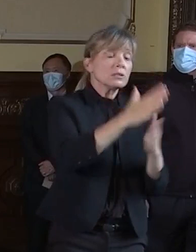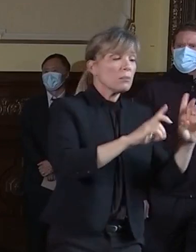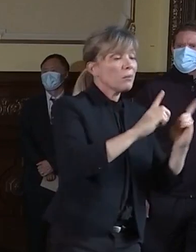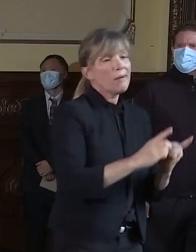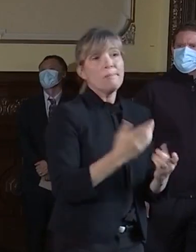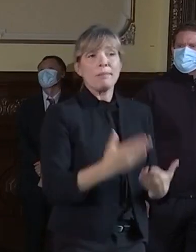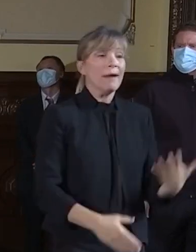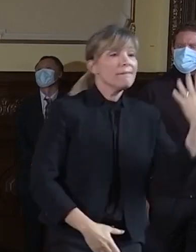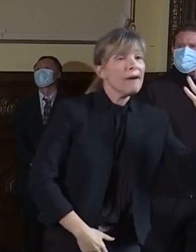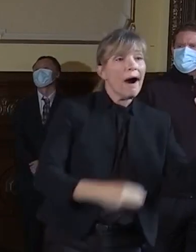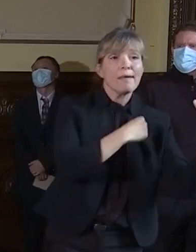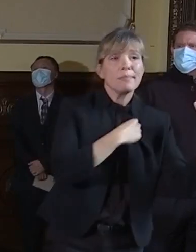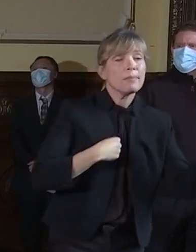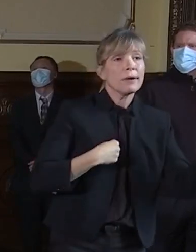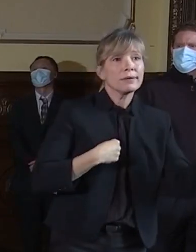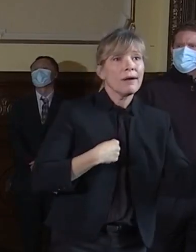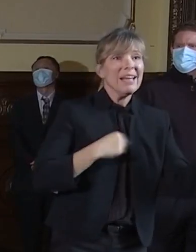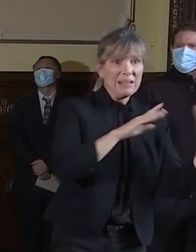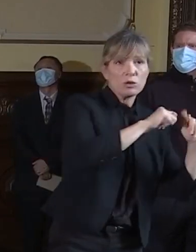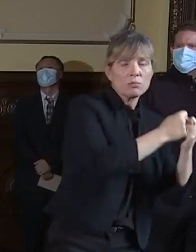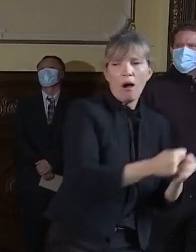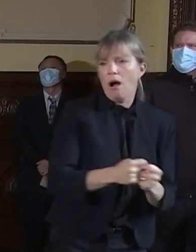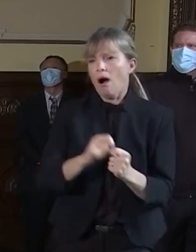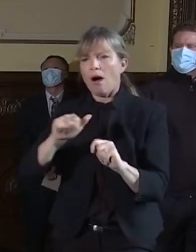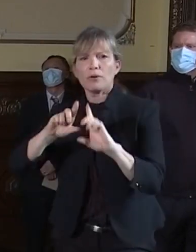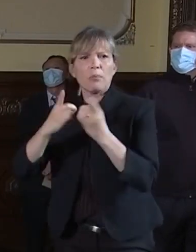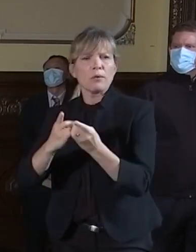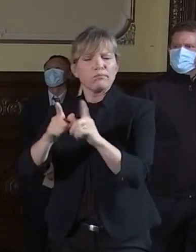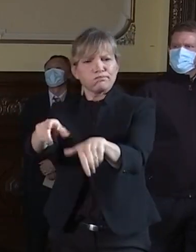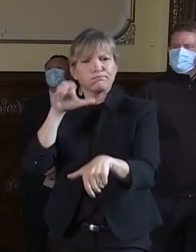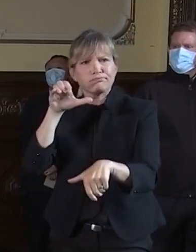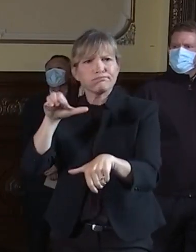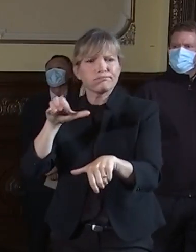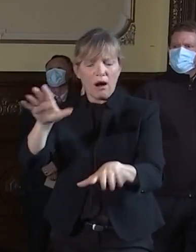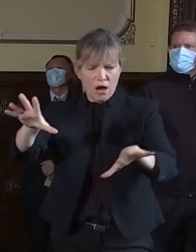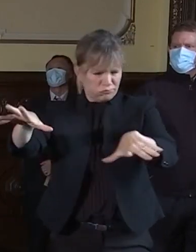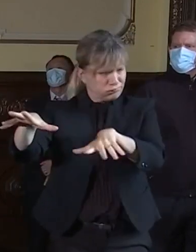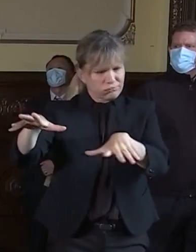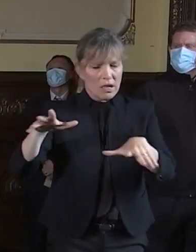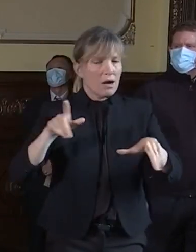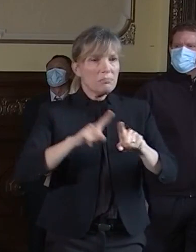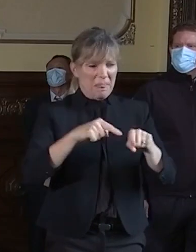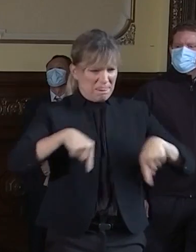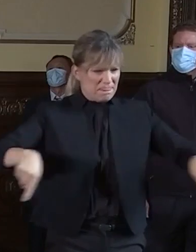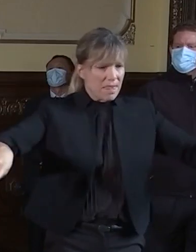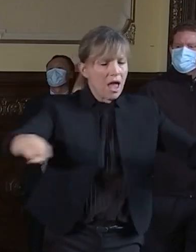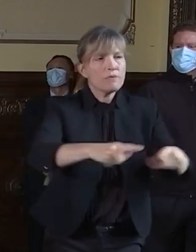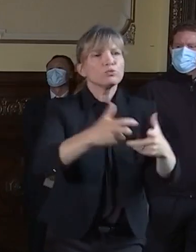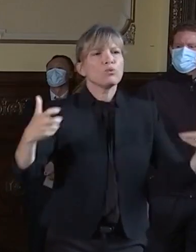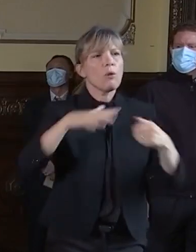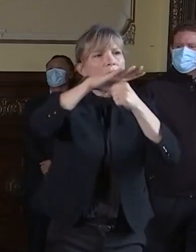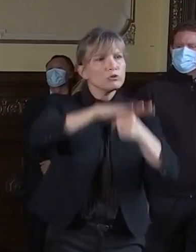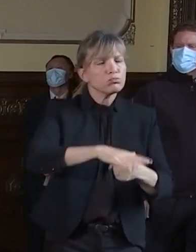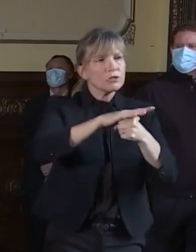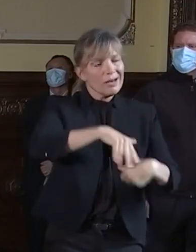THE STATE AND THEY ARE ALL DOING GOD'S WORK RIGHT NOW. SOME DEPARTMENTS MAY HAVE ONLY FIVE MEMBERS THAT MAKE UP THE TEAM, OTHERS MAY HAVE HUNDREDS.